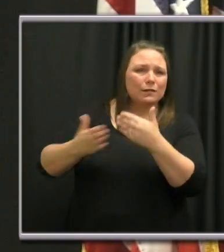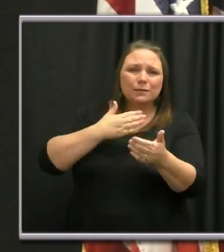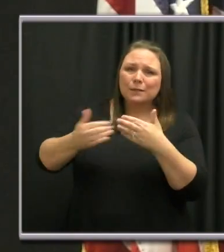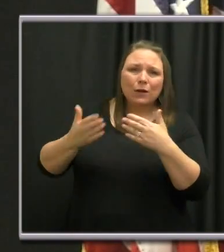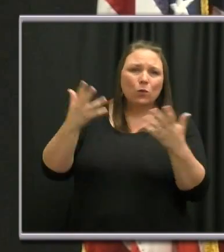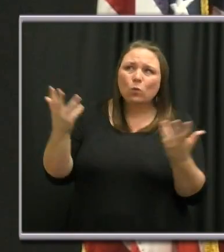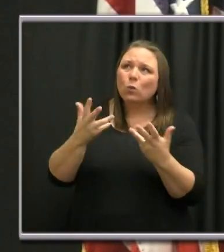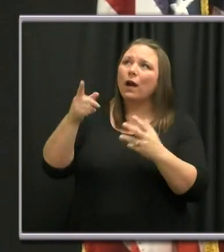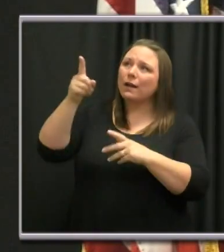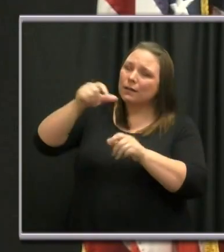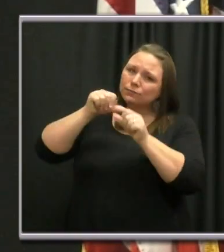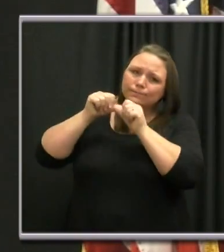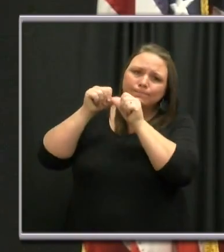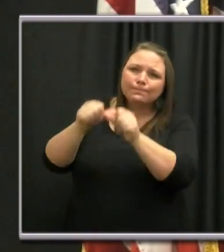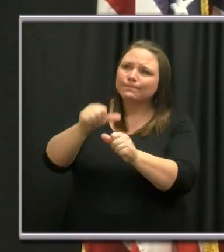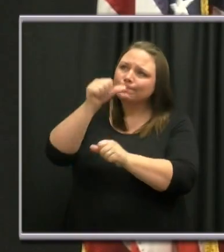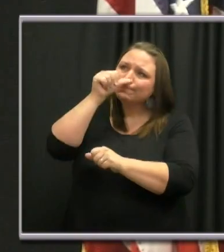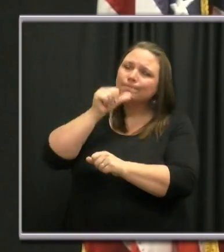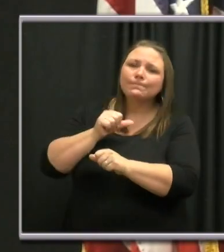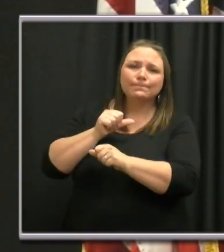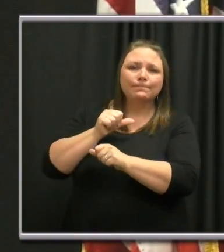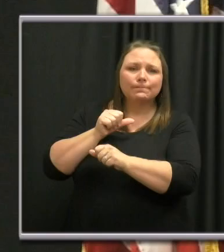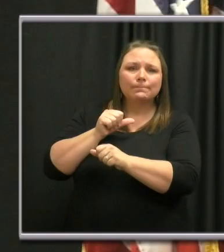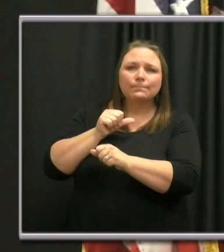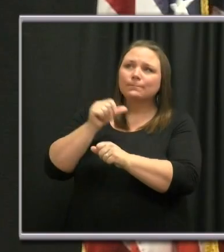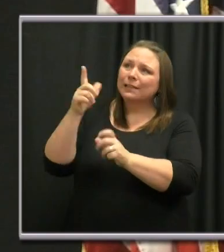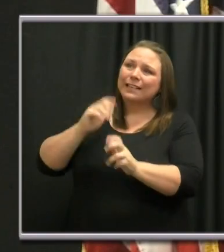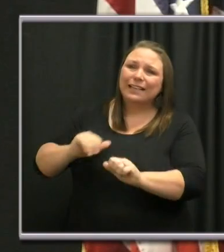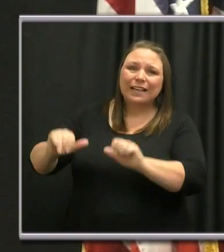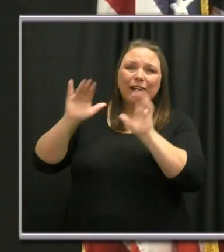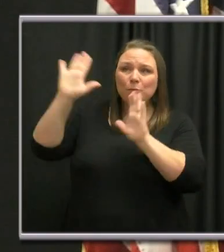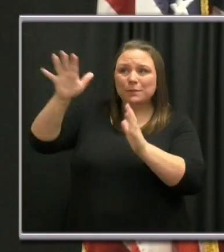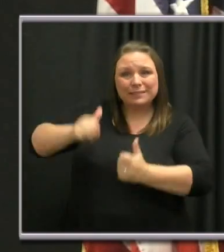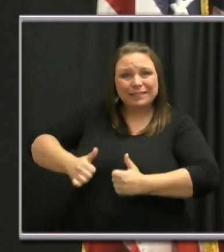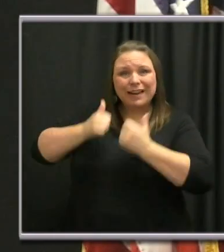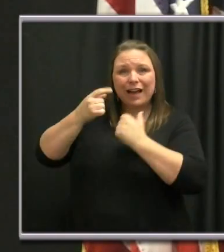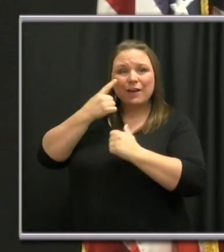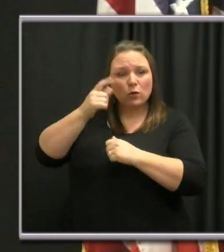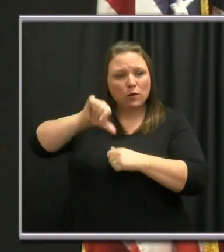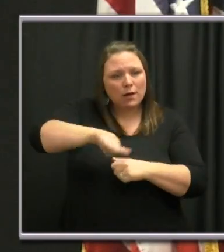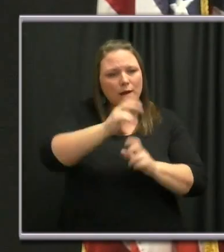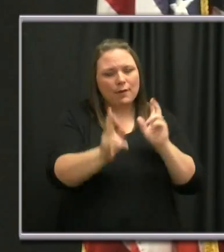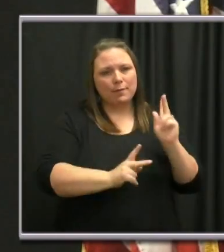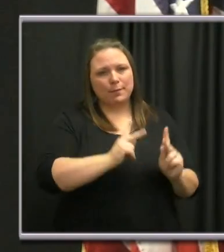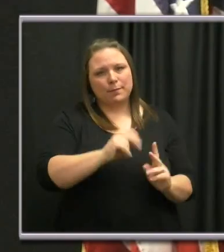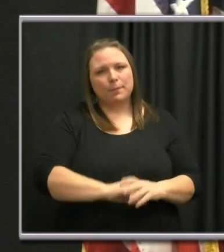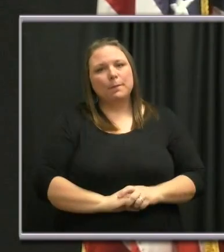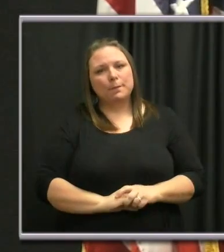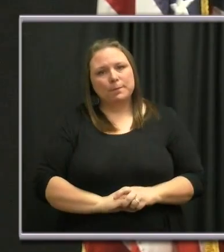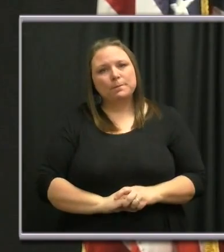COMMITTED TO DOING GOOD NO